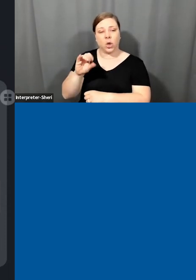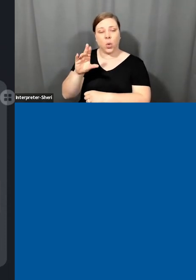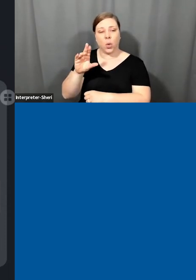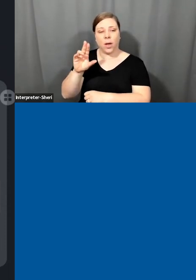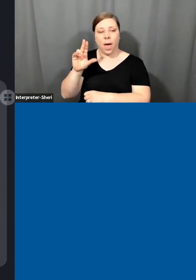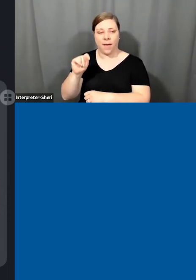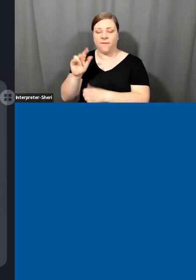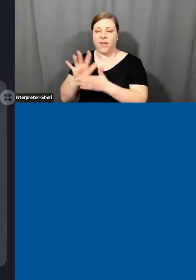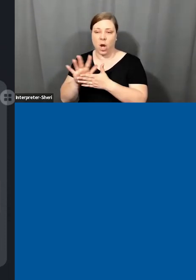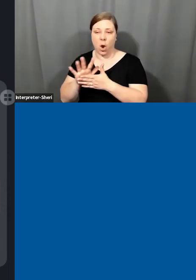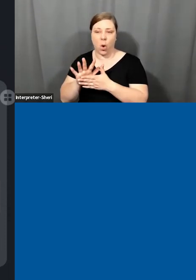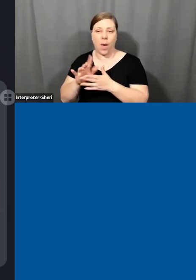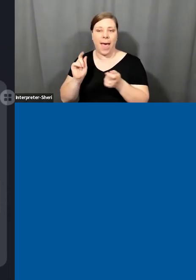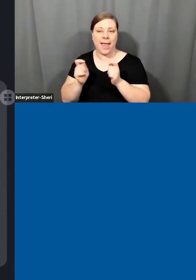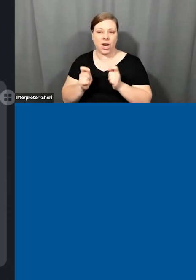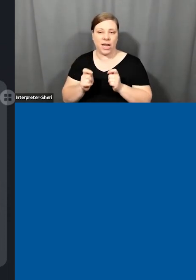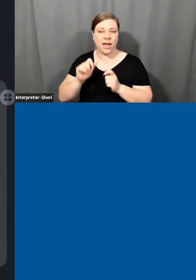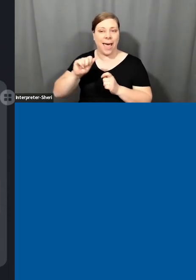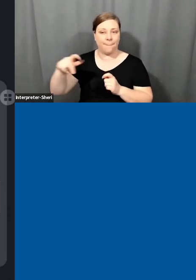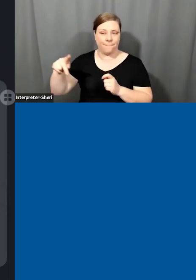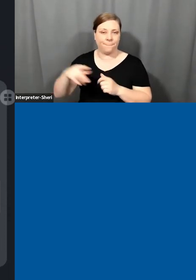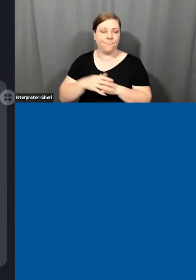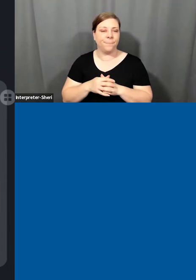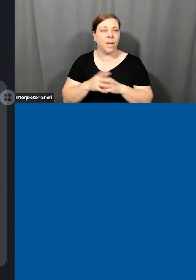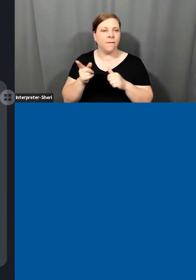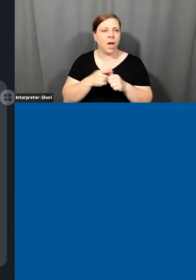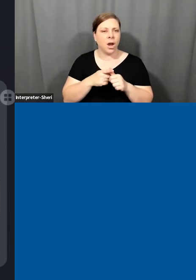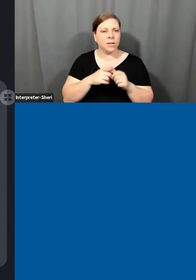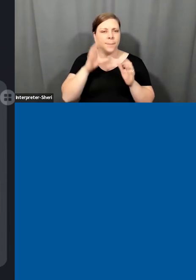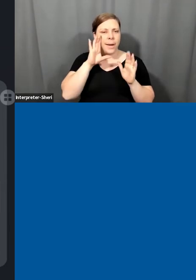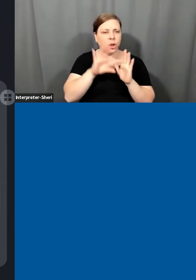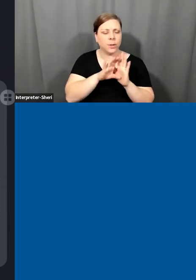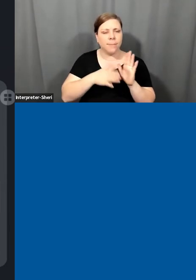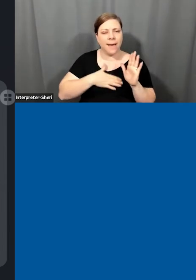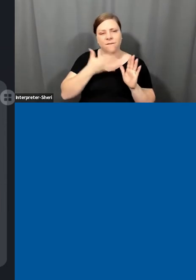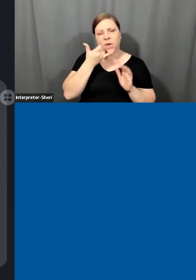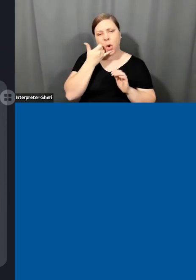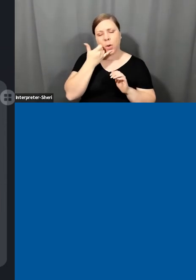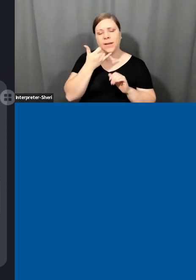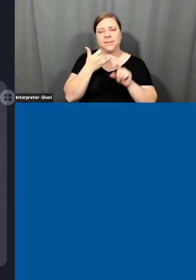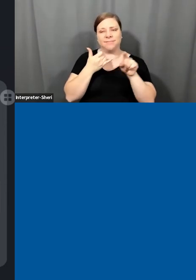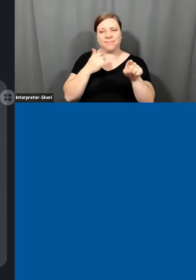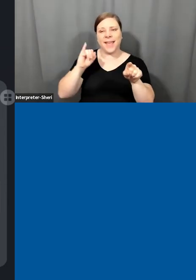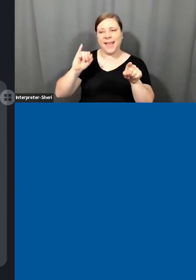The first screenshot on my phone is of an Instagram Story and I've highlighted the little download icon